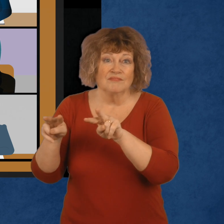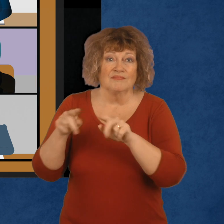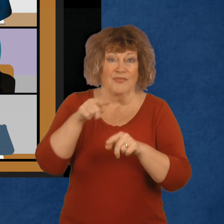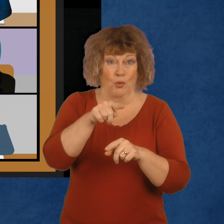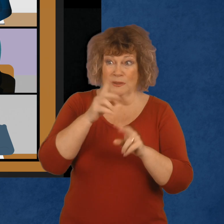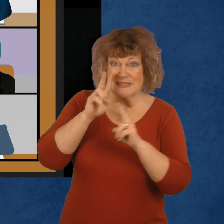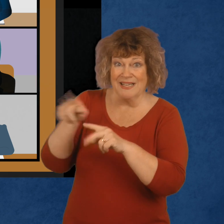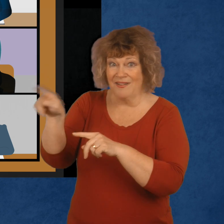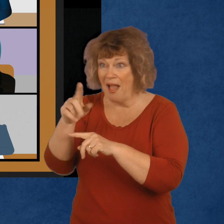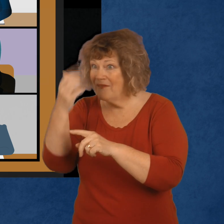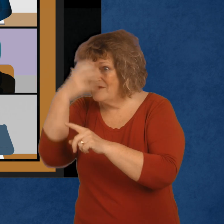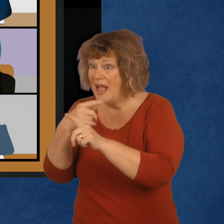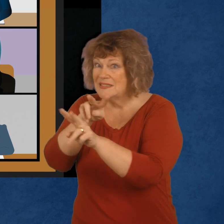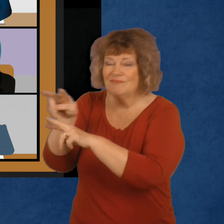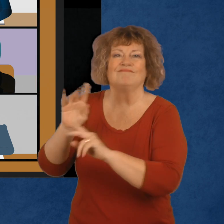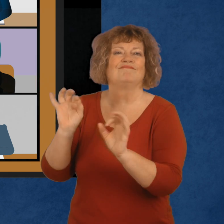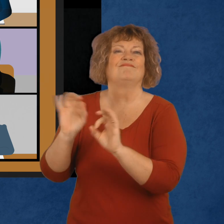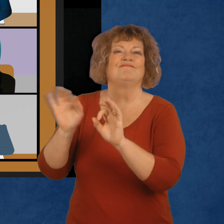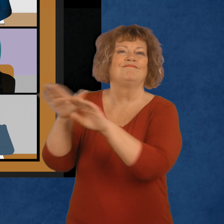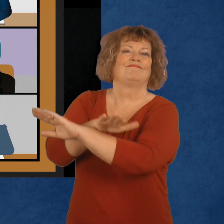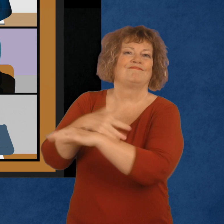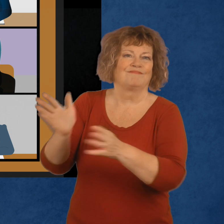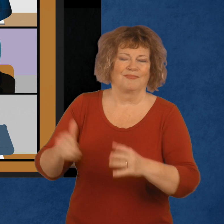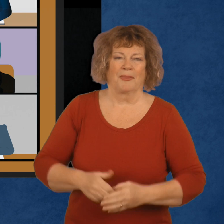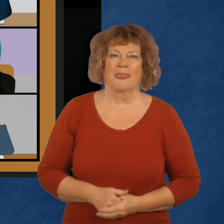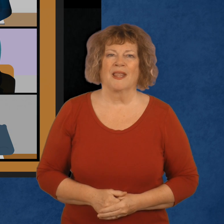In the employment tribunal, there are different types of hearings.